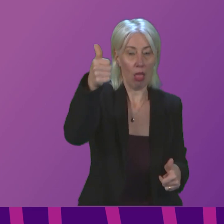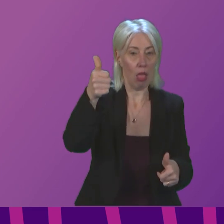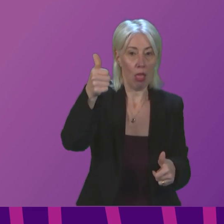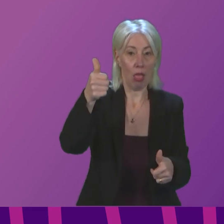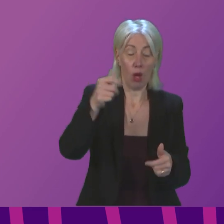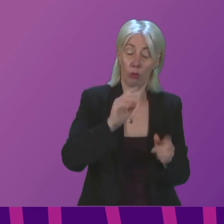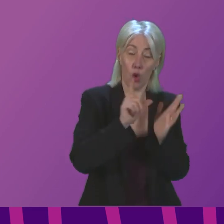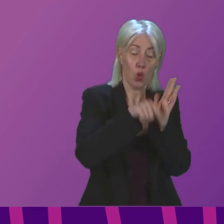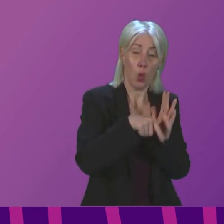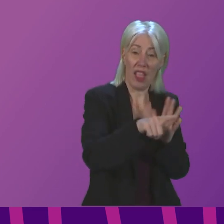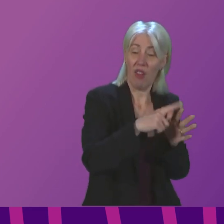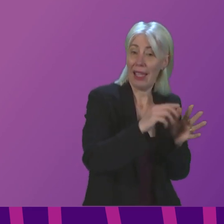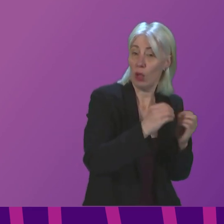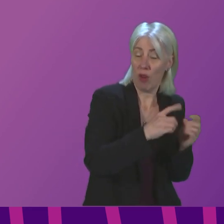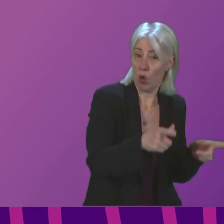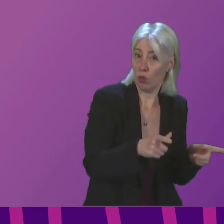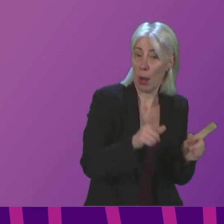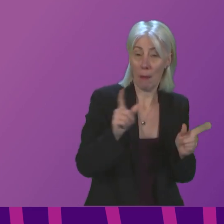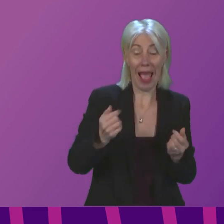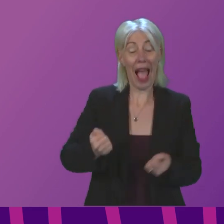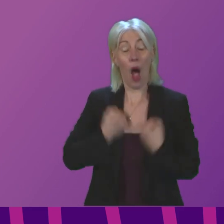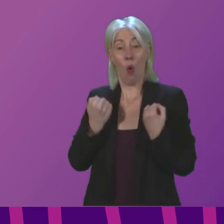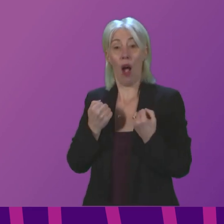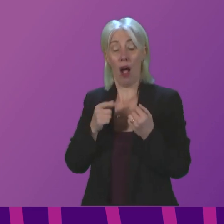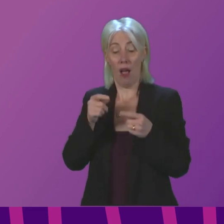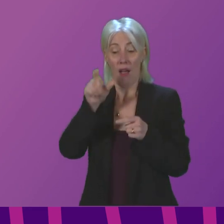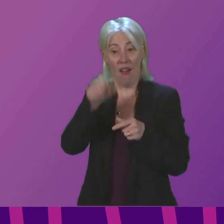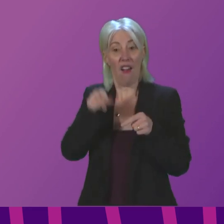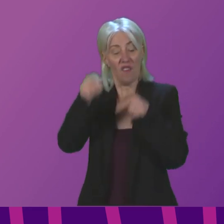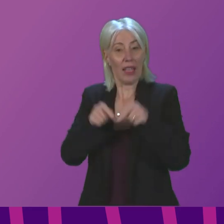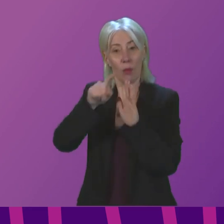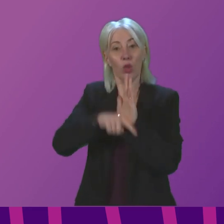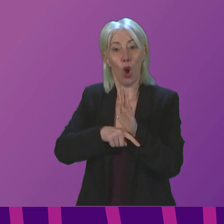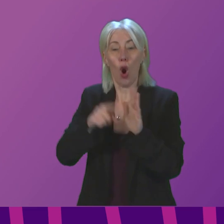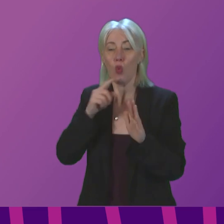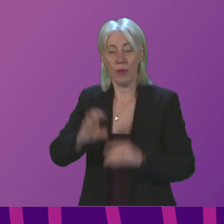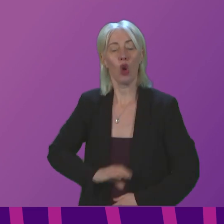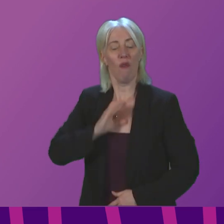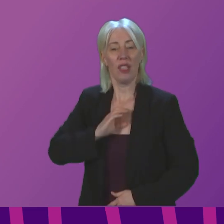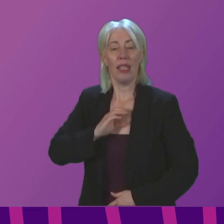Our victims law would restore confidence that is sadly lacking. This Government has a choice